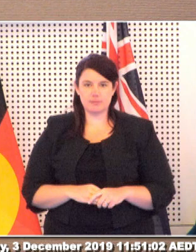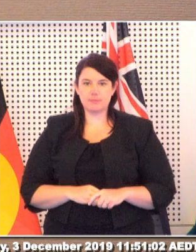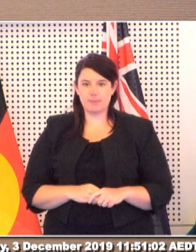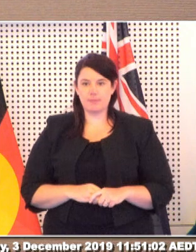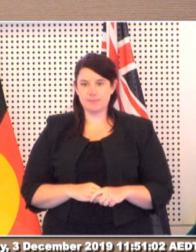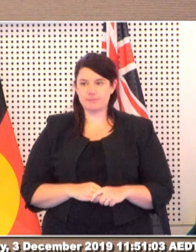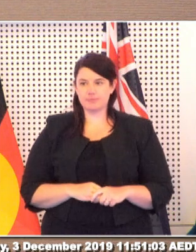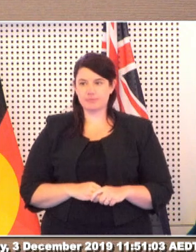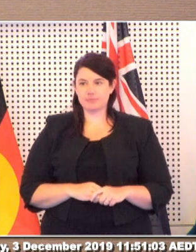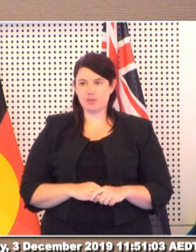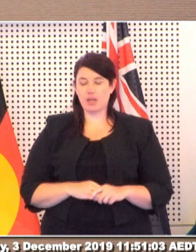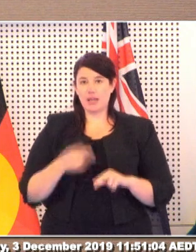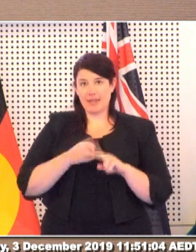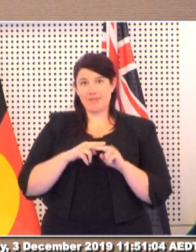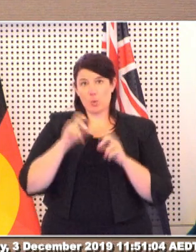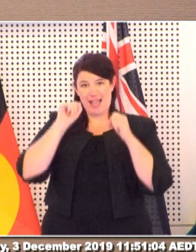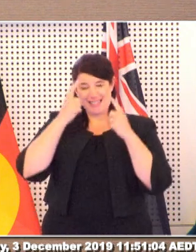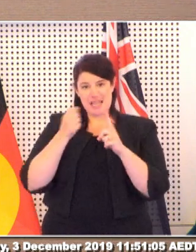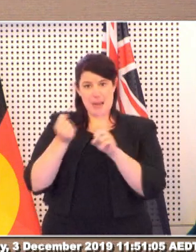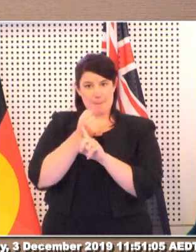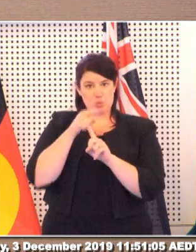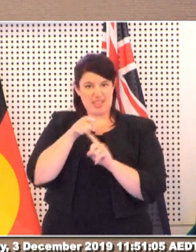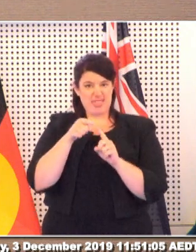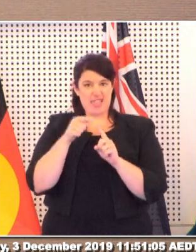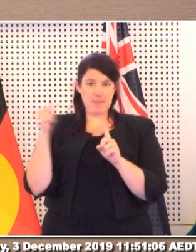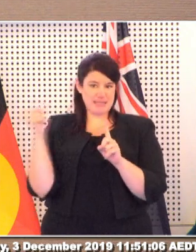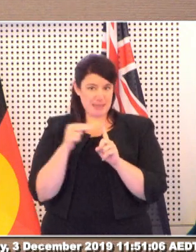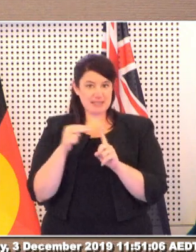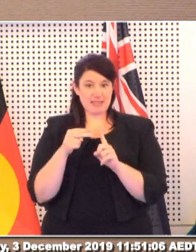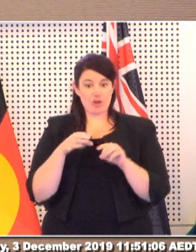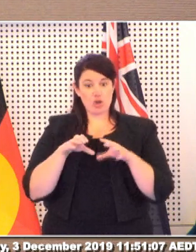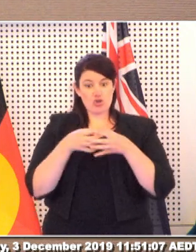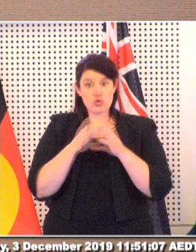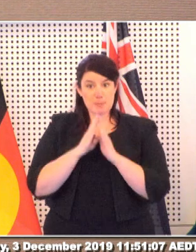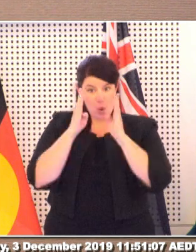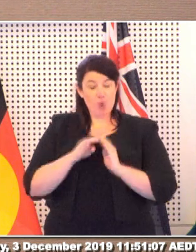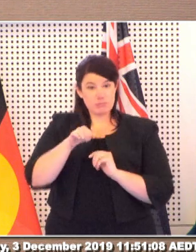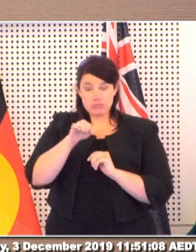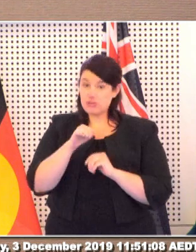because it highlights that group homes themselves are important. They’re critically important.